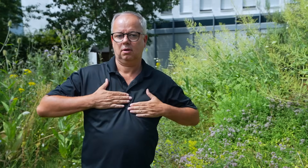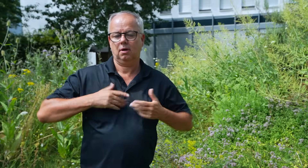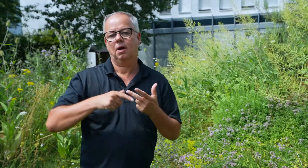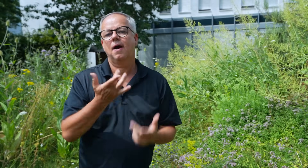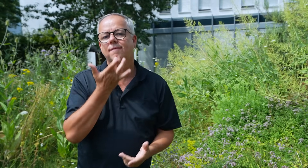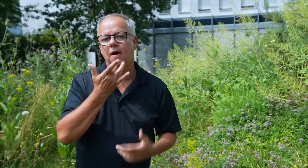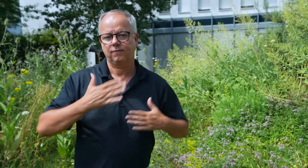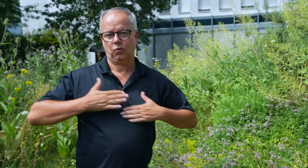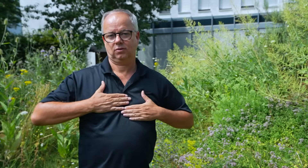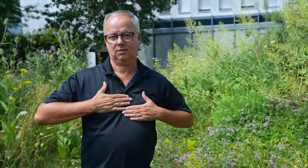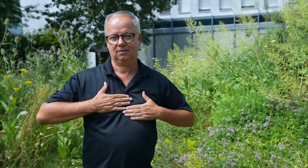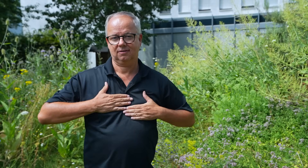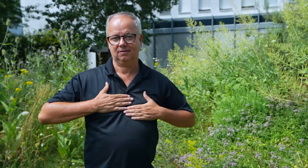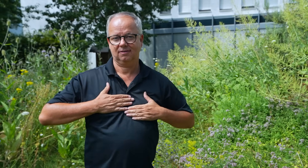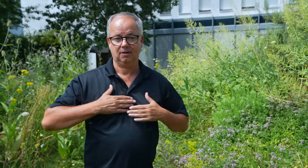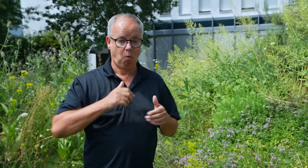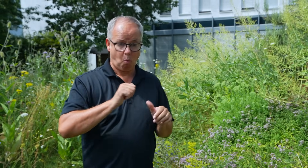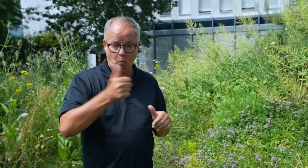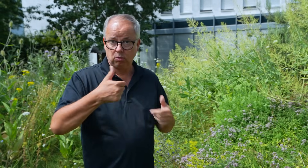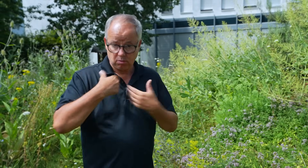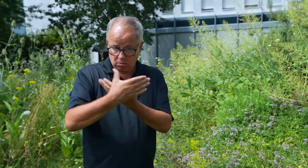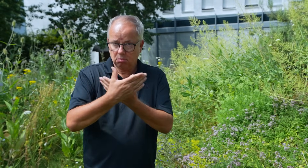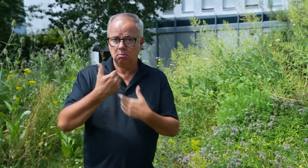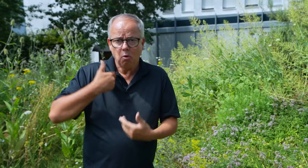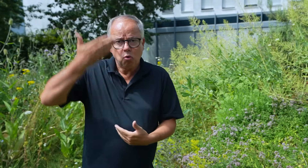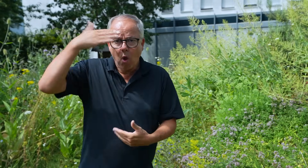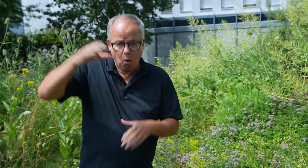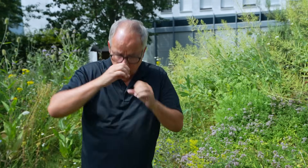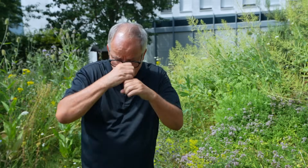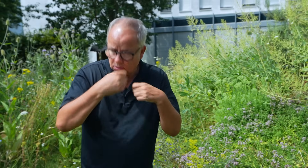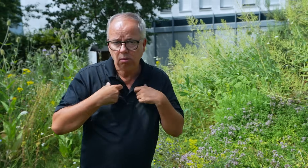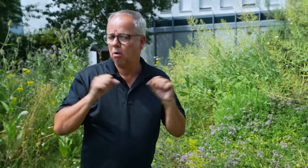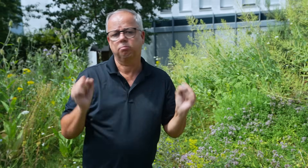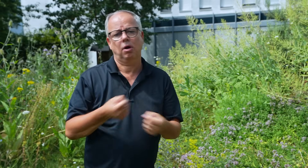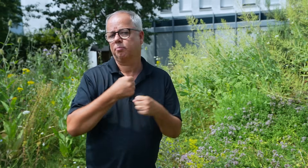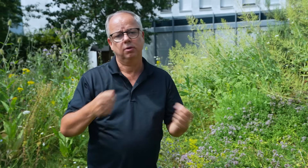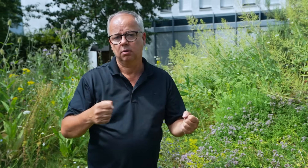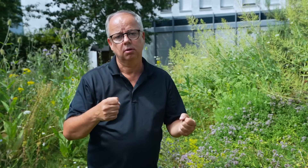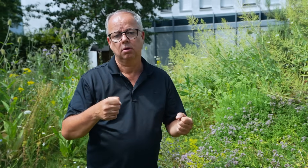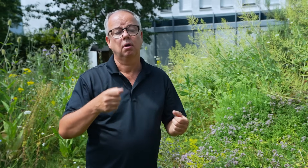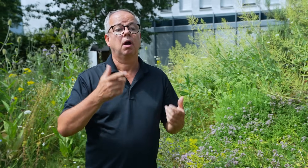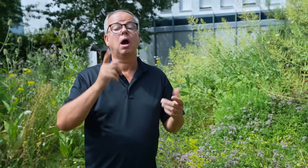It’s my favorite work to do. I don’t specialize in butterflies so I don’t keep them.